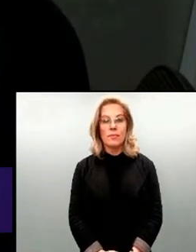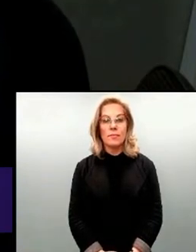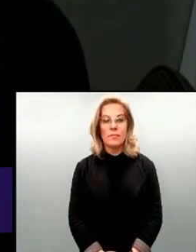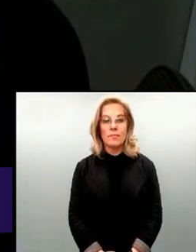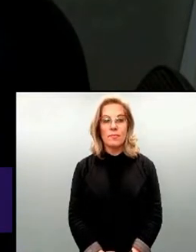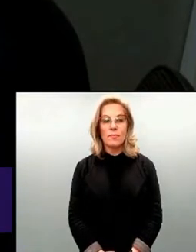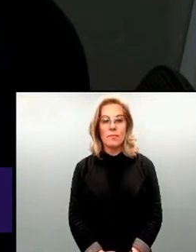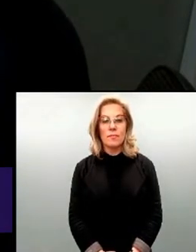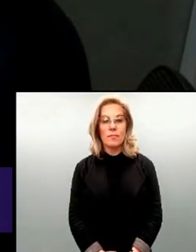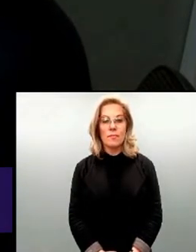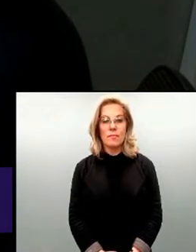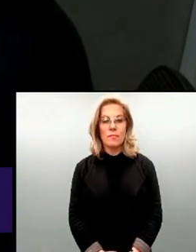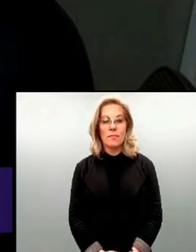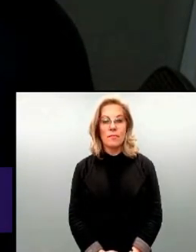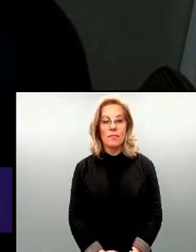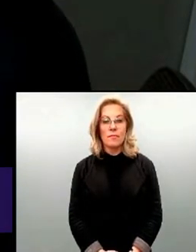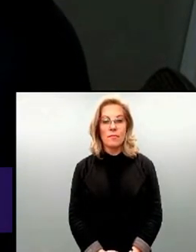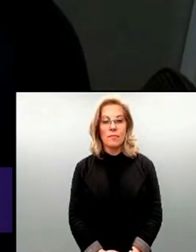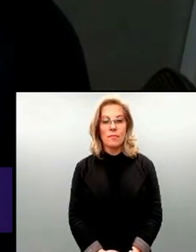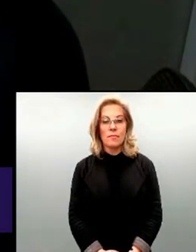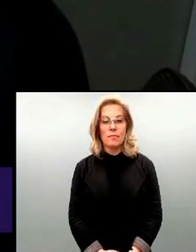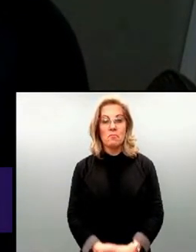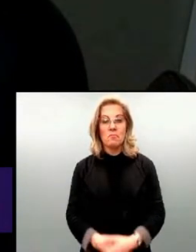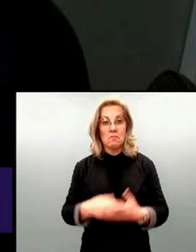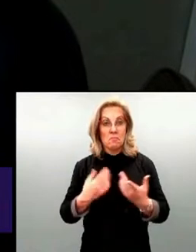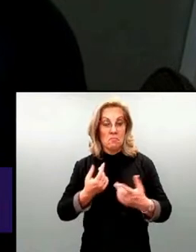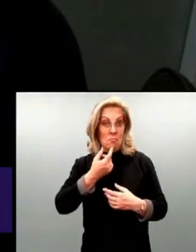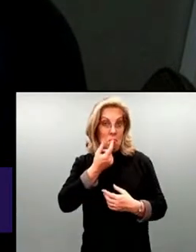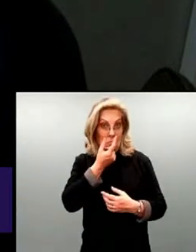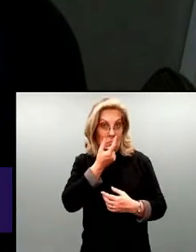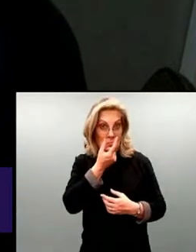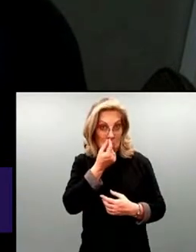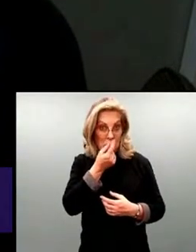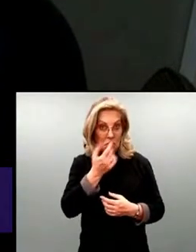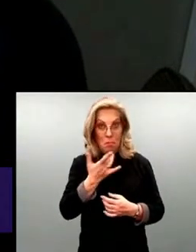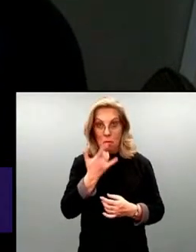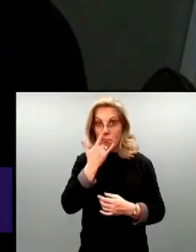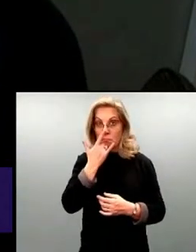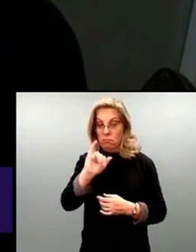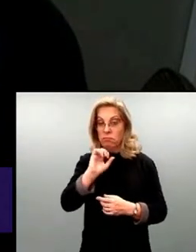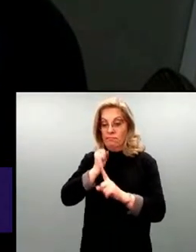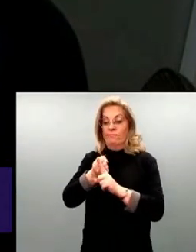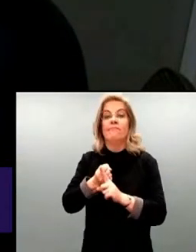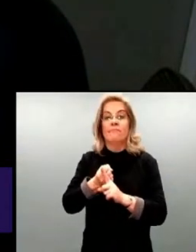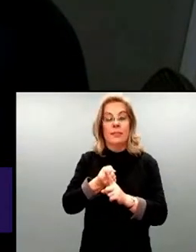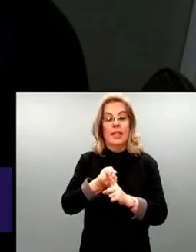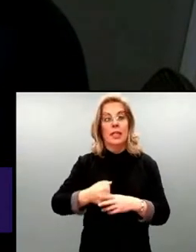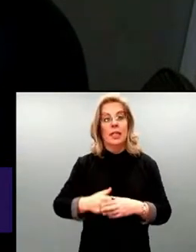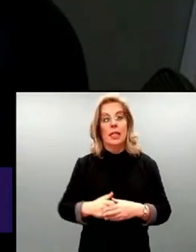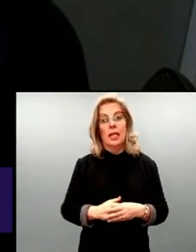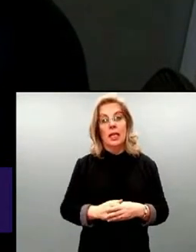Is one possible consequence of what you have just said that other inmates in